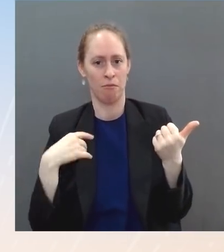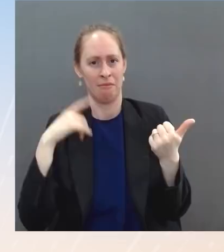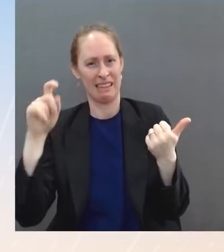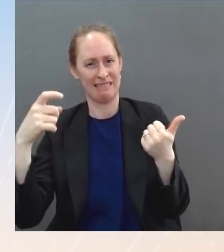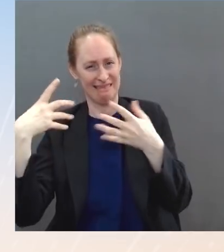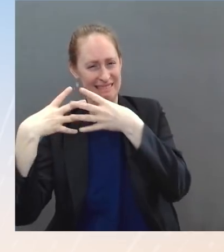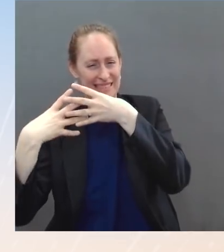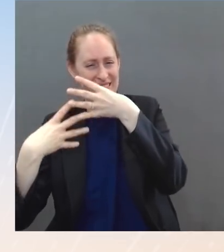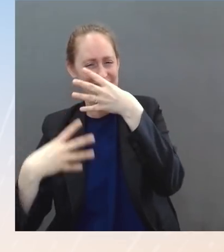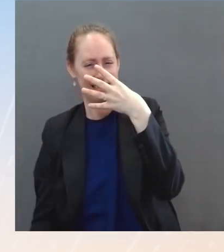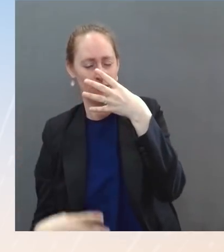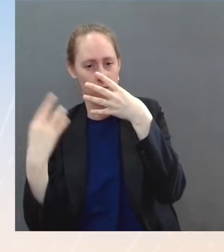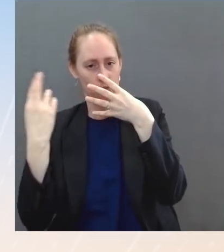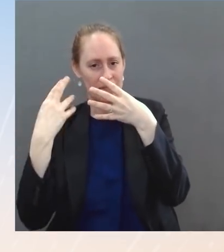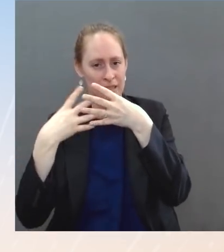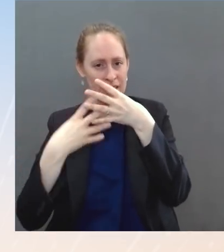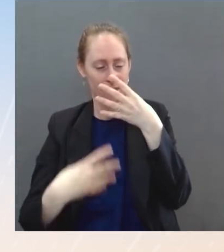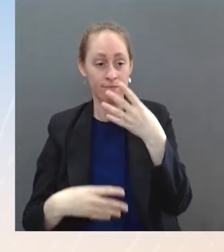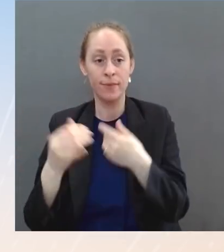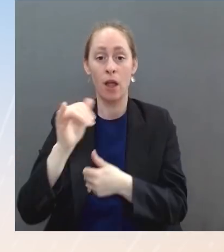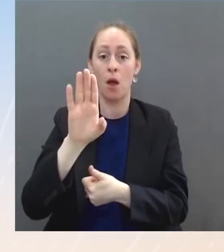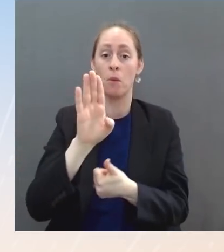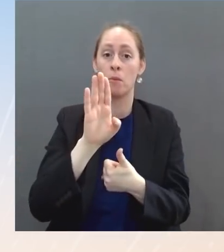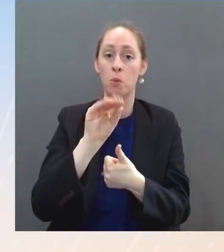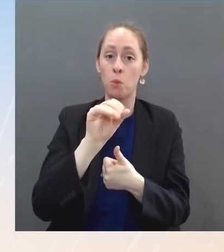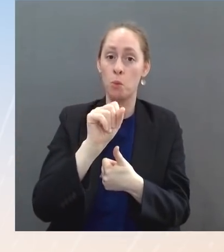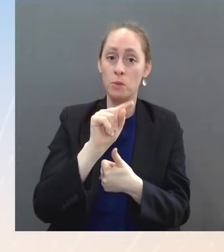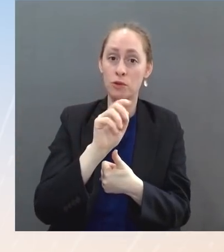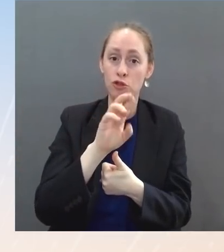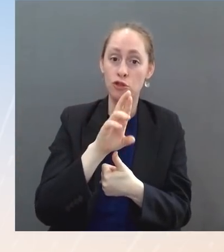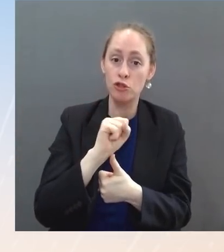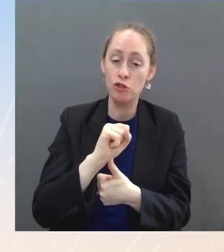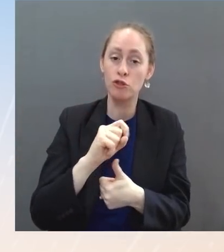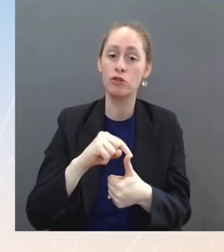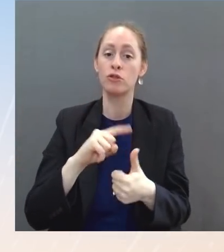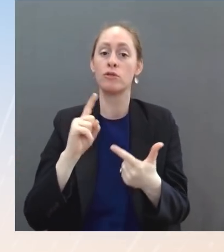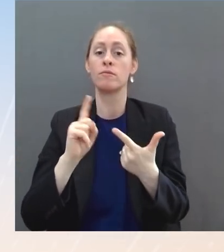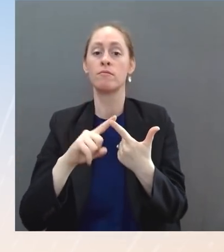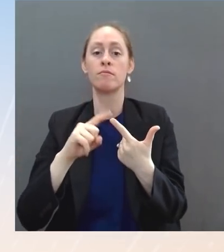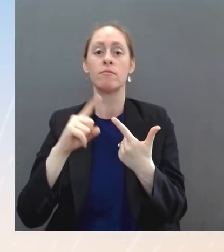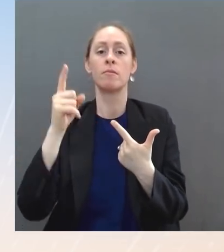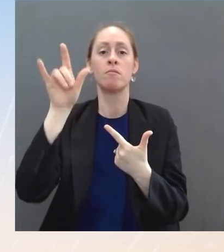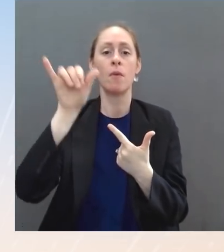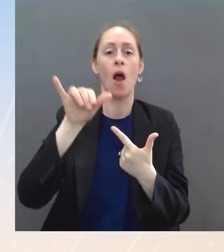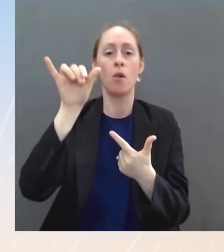purchasing more monoclonal antibodies and Evusheld for the immune- -- immunocompromised; maintaining our testing capacity;